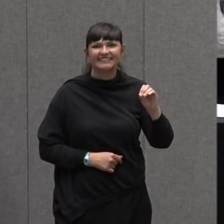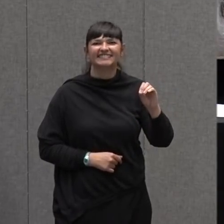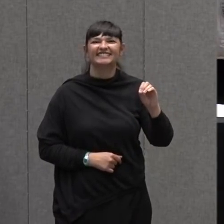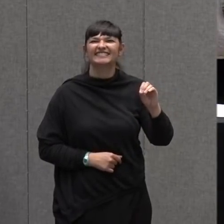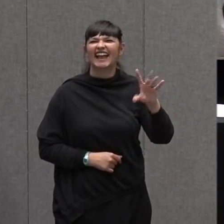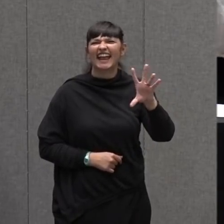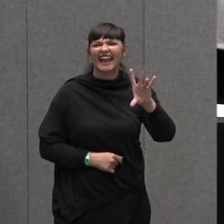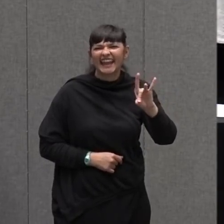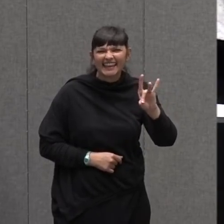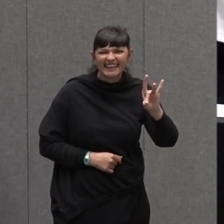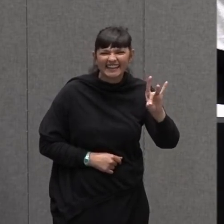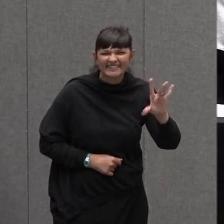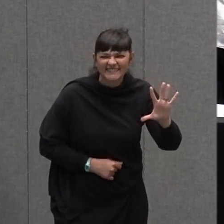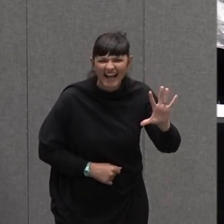85 I think I got it.